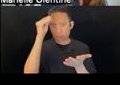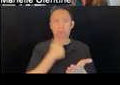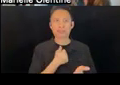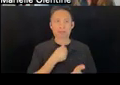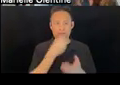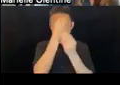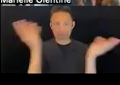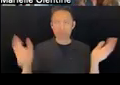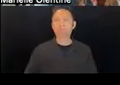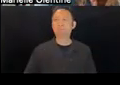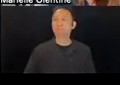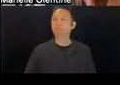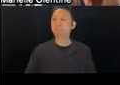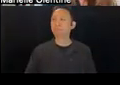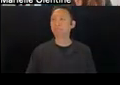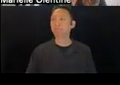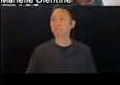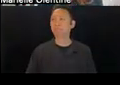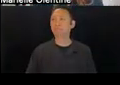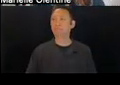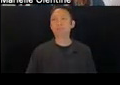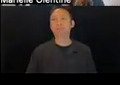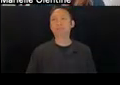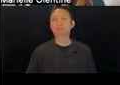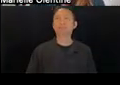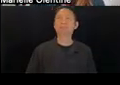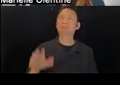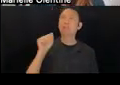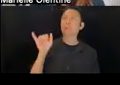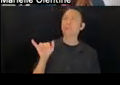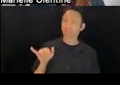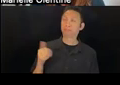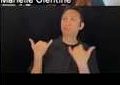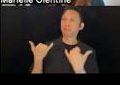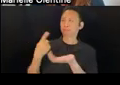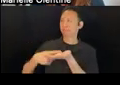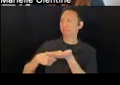with this project, "Three Promises." So for all of those reasons, and for this kind of